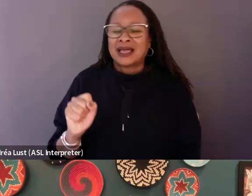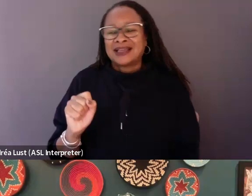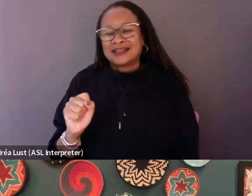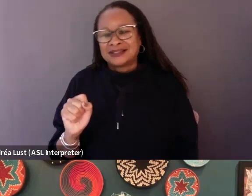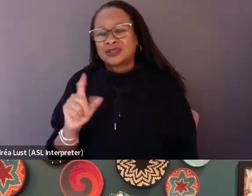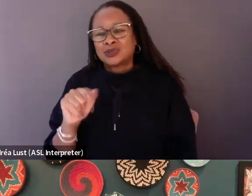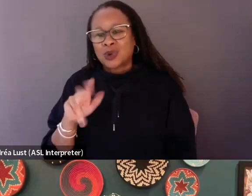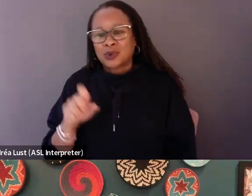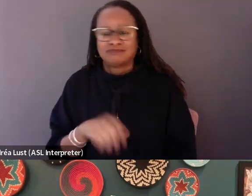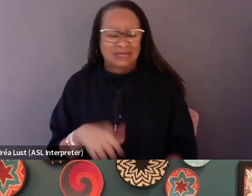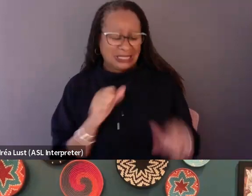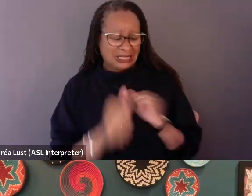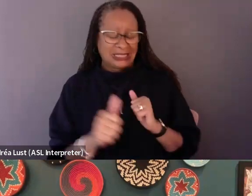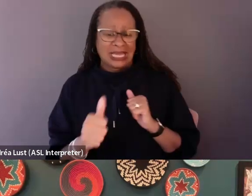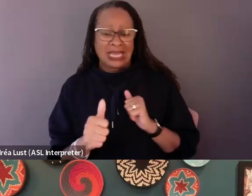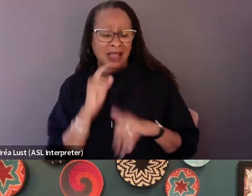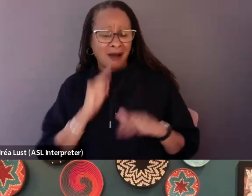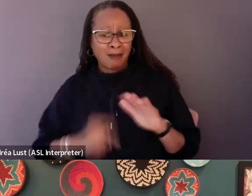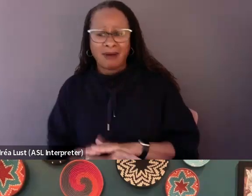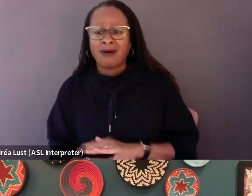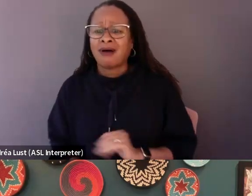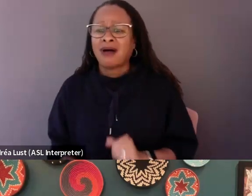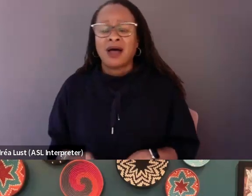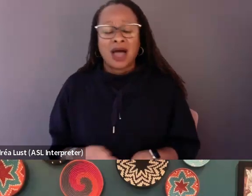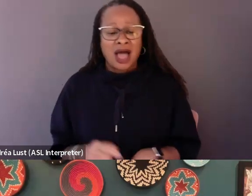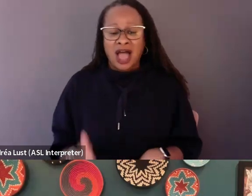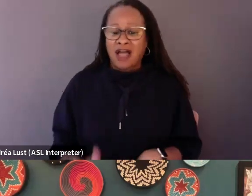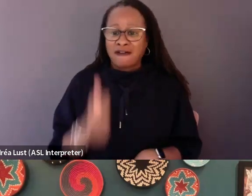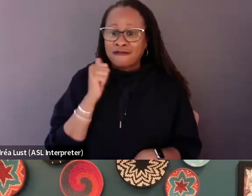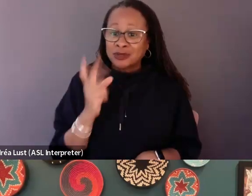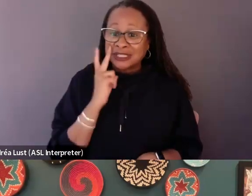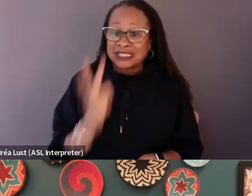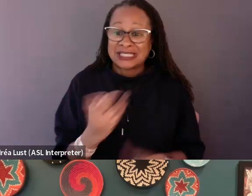I still say, I kind of refuse to see the things, the good things that have happened.